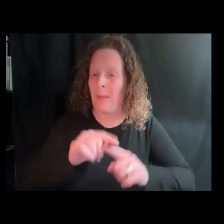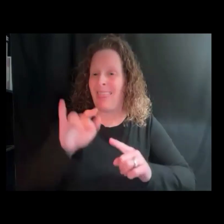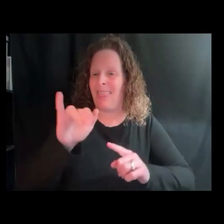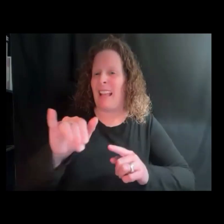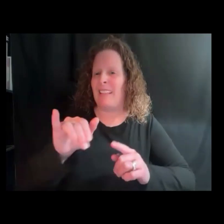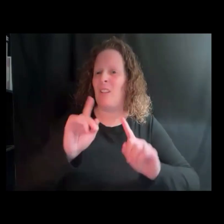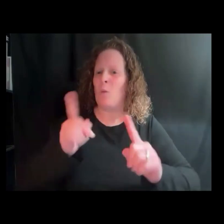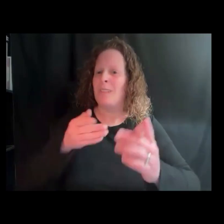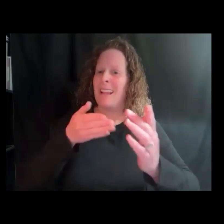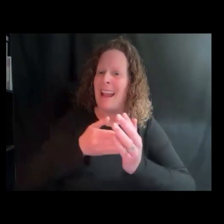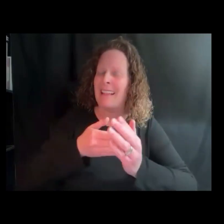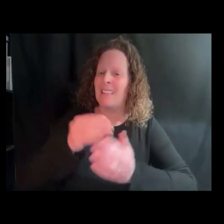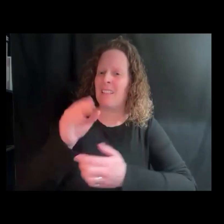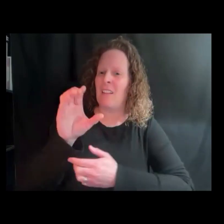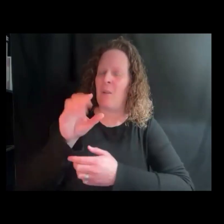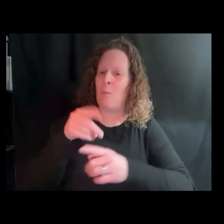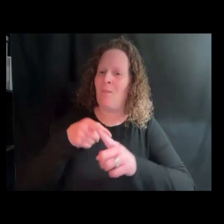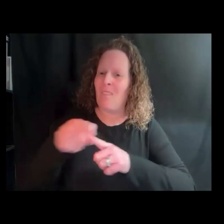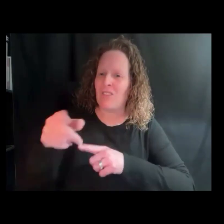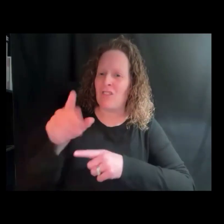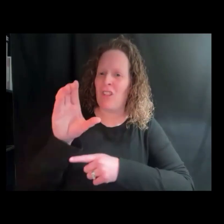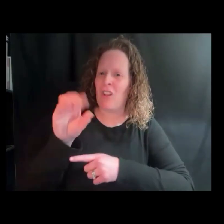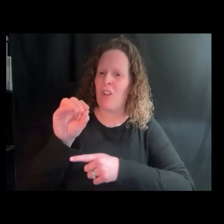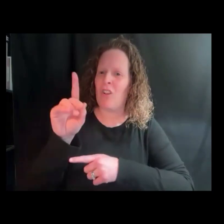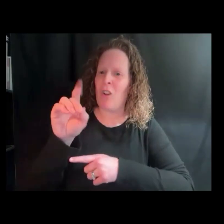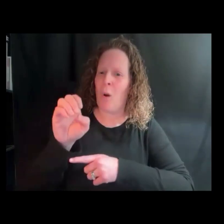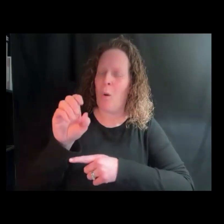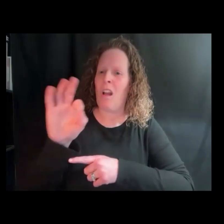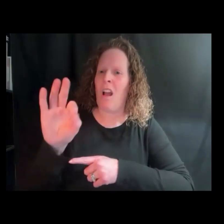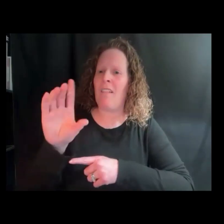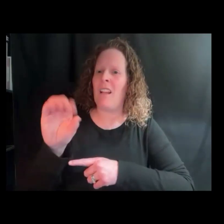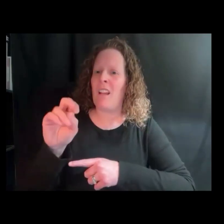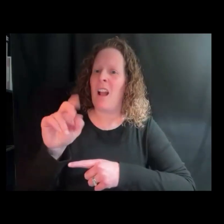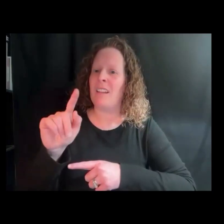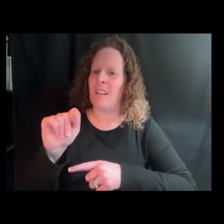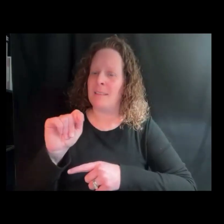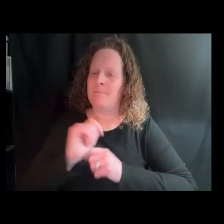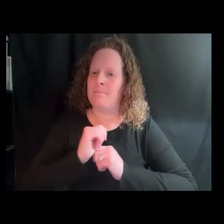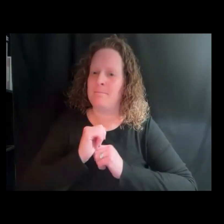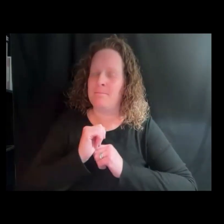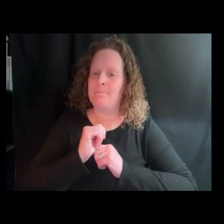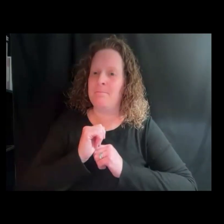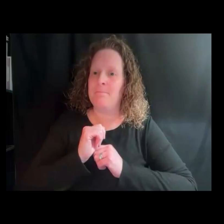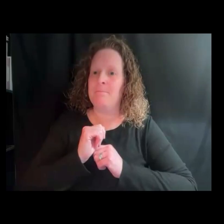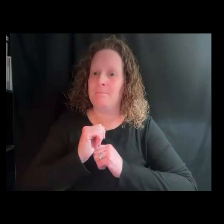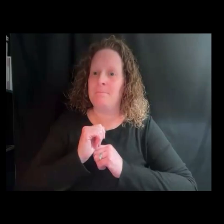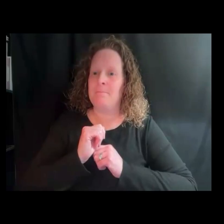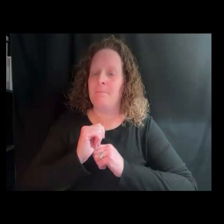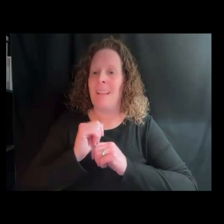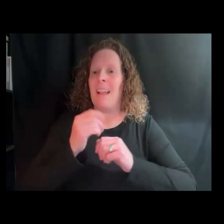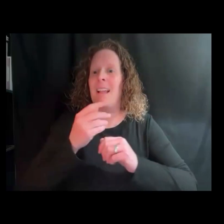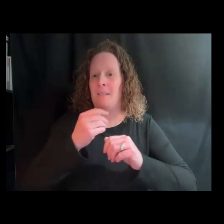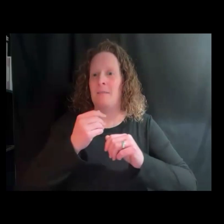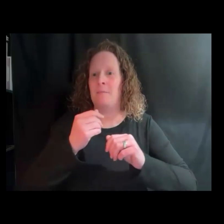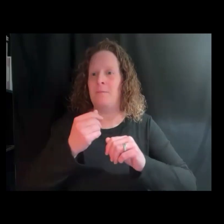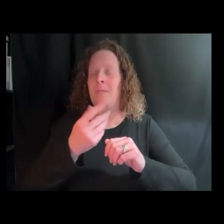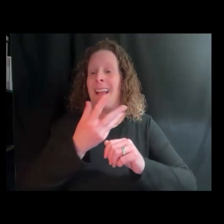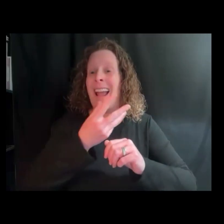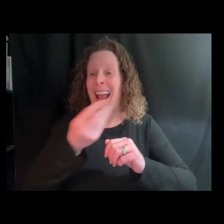interpreters who will say okay. But technically that is against the code of conduct. They're not qualified to teach